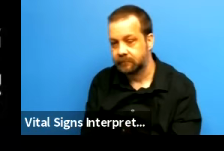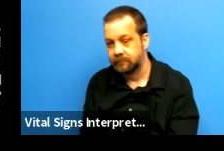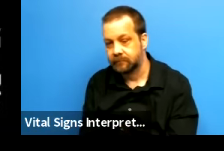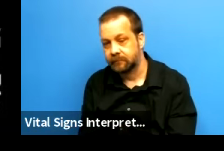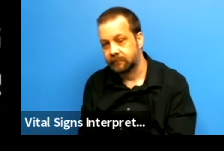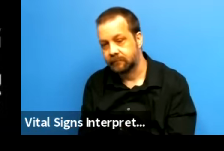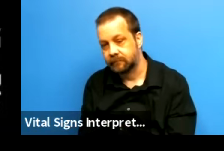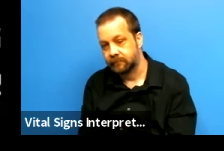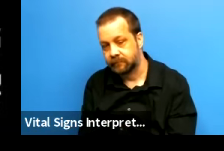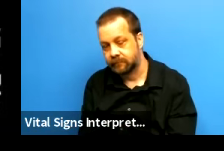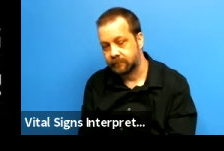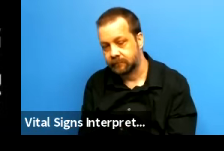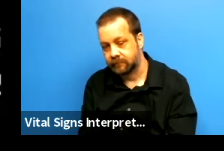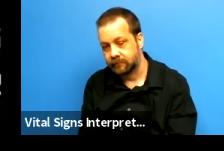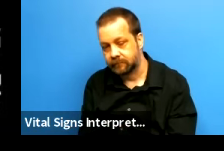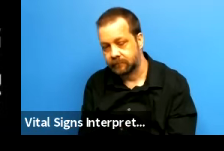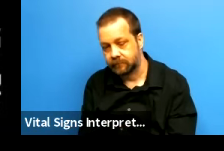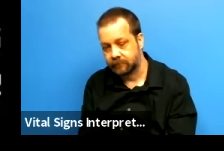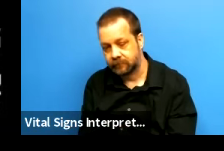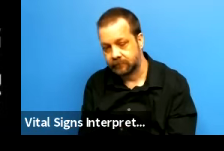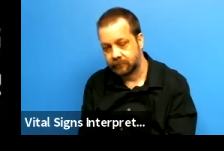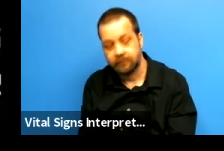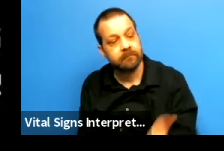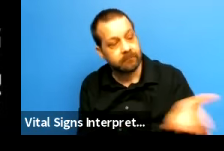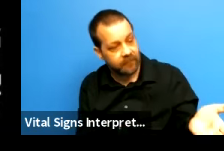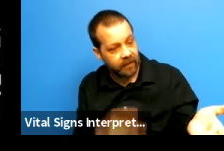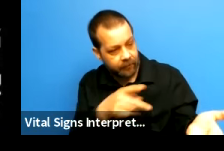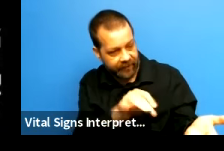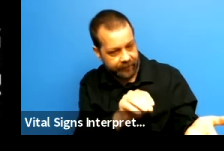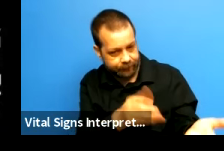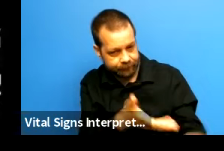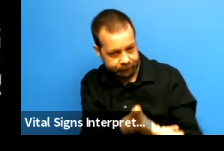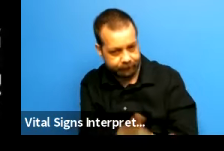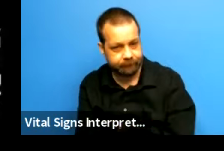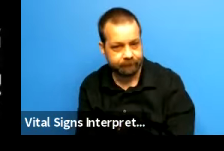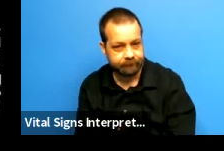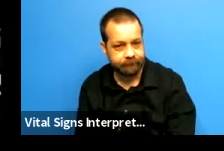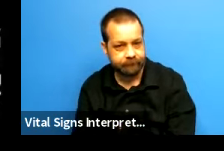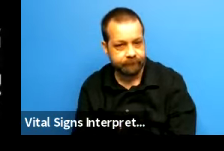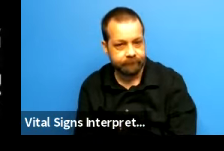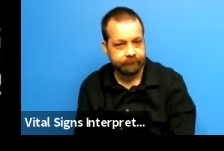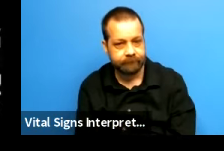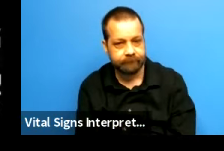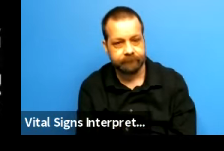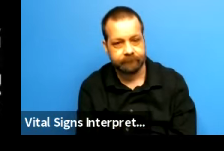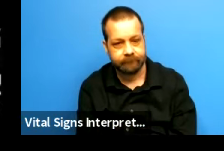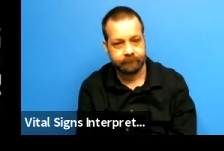Pam, back to you. Pam Williamson: Thank you. We've been talking about